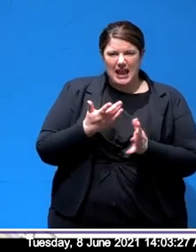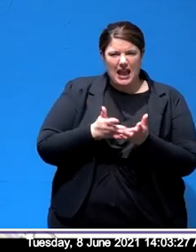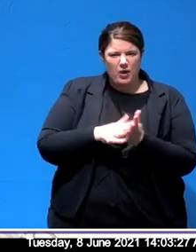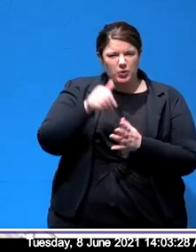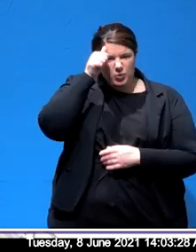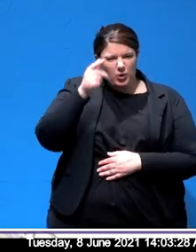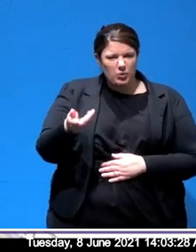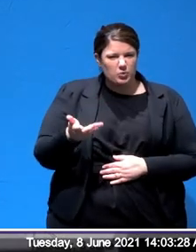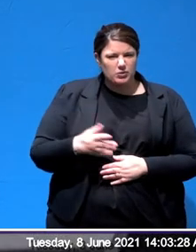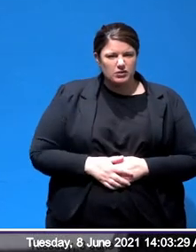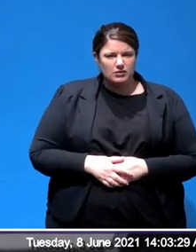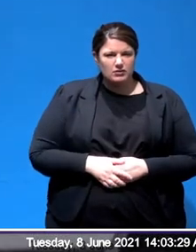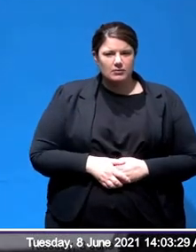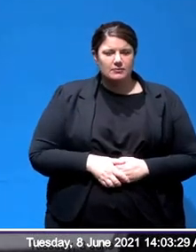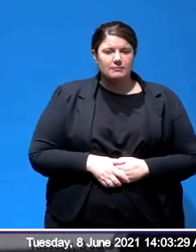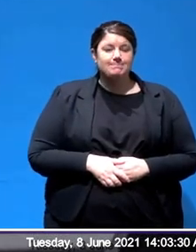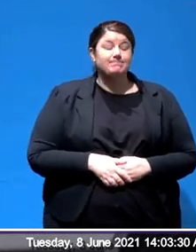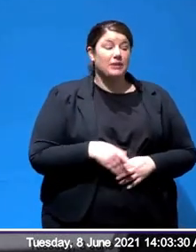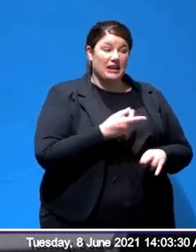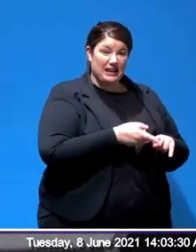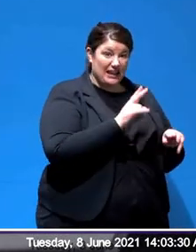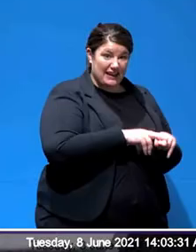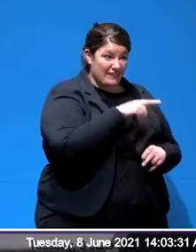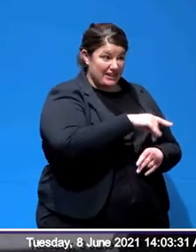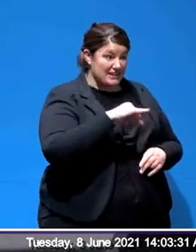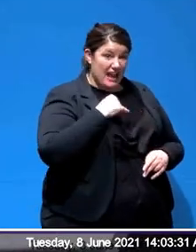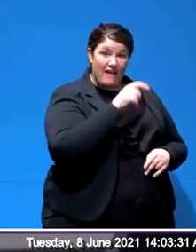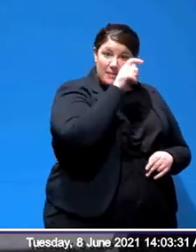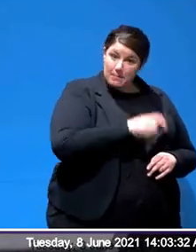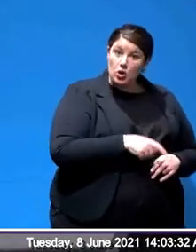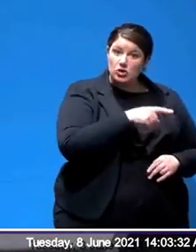The following staff member, if they had any concerns, would probably do a new RiskMan.